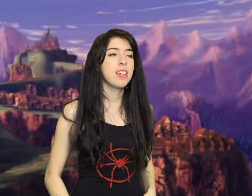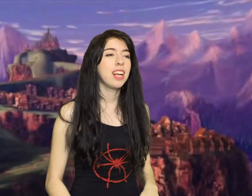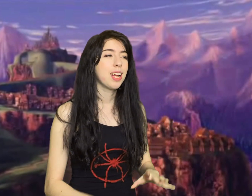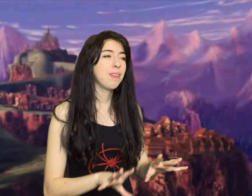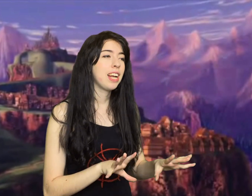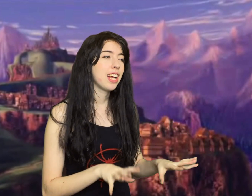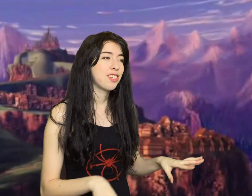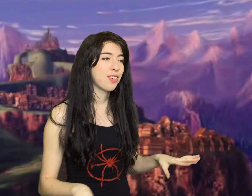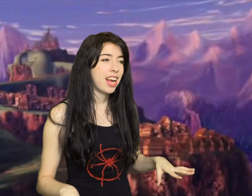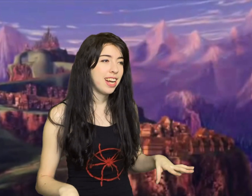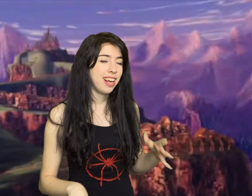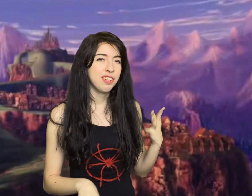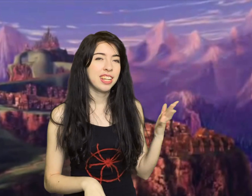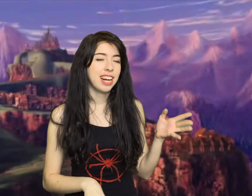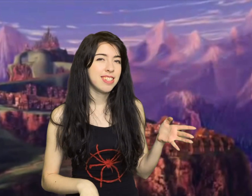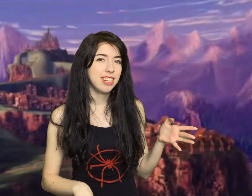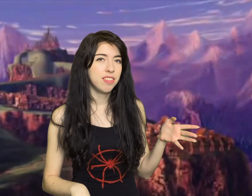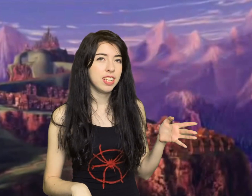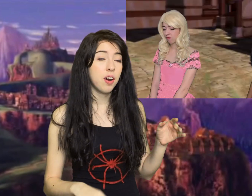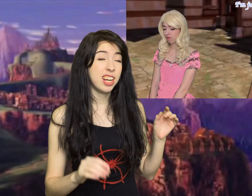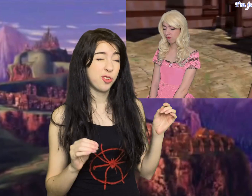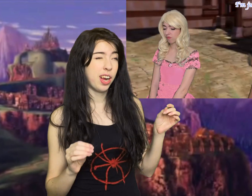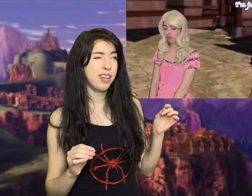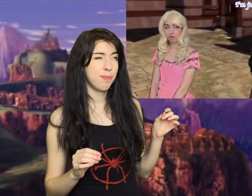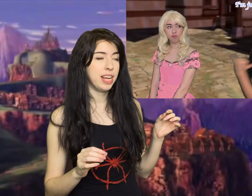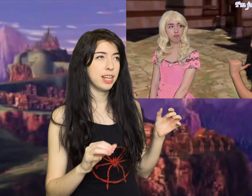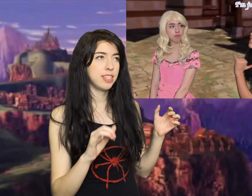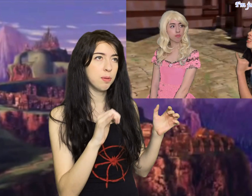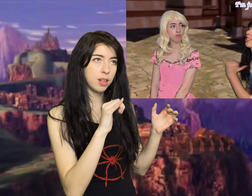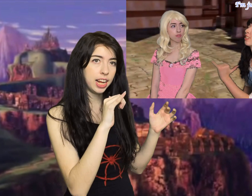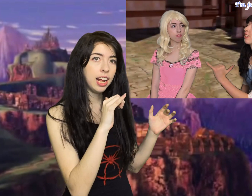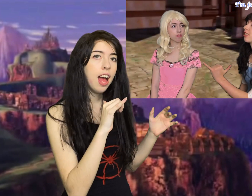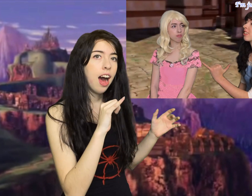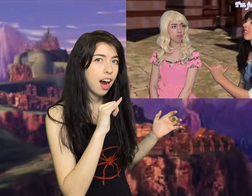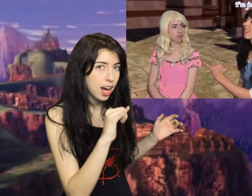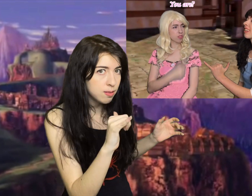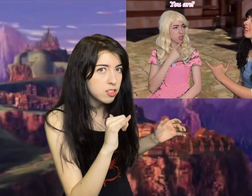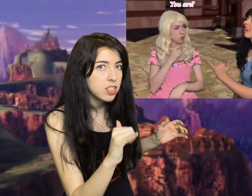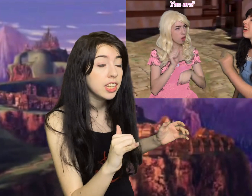i mean i tried- you can kind of see the video i tried to make it seem like 'i'm just like you'